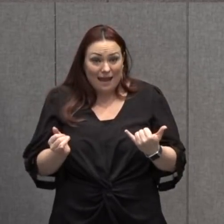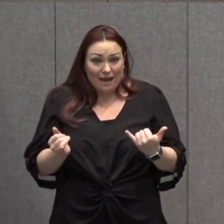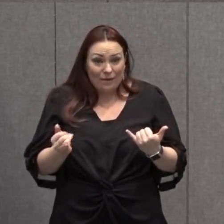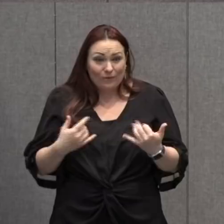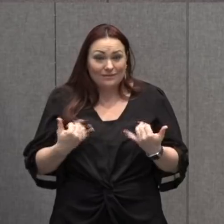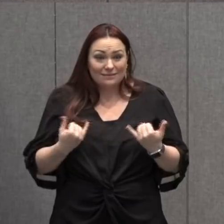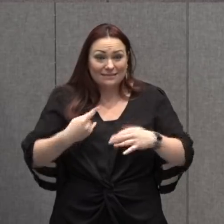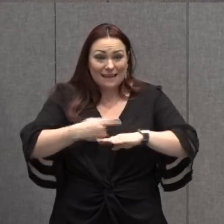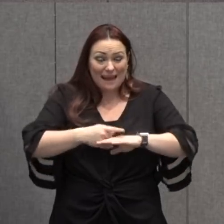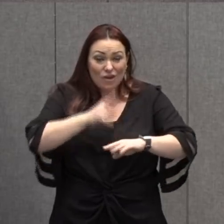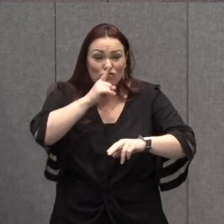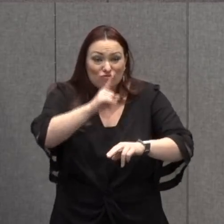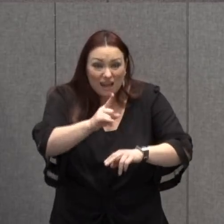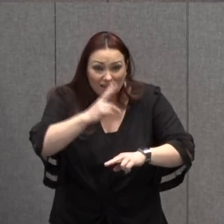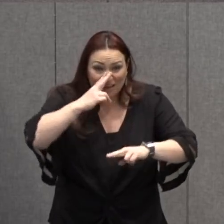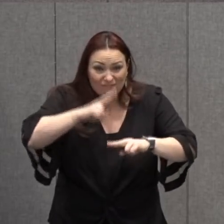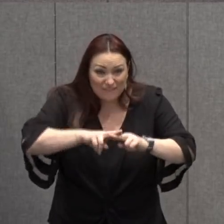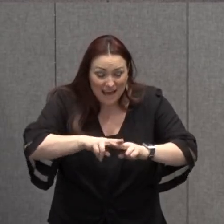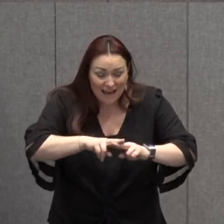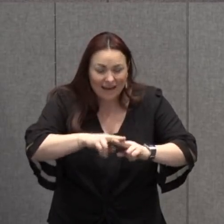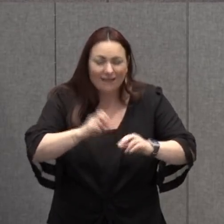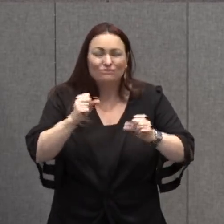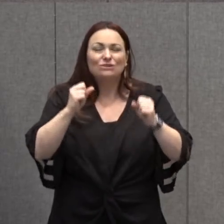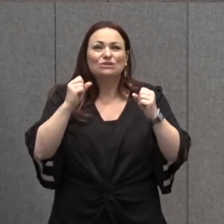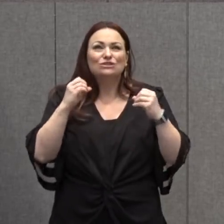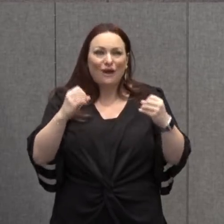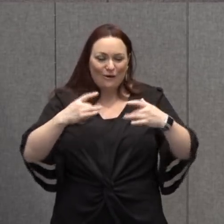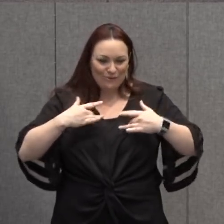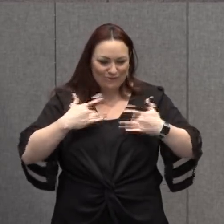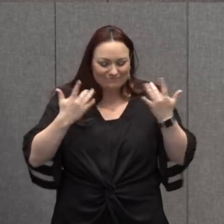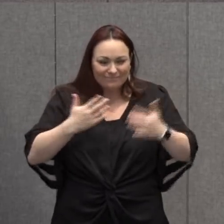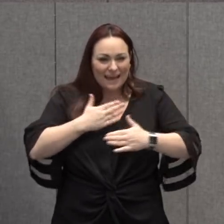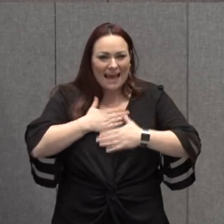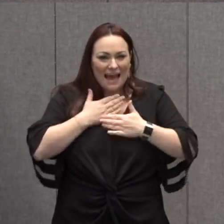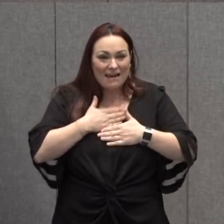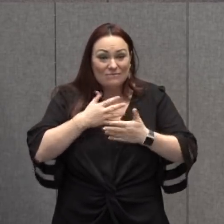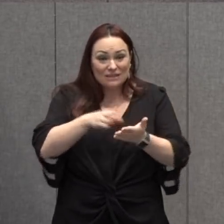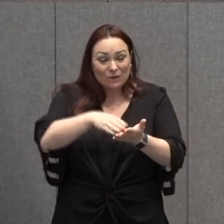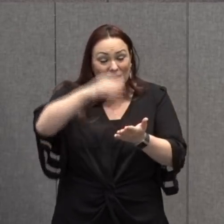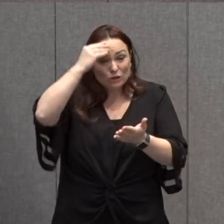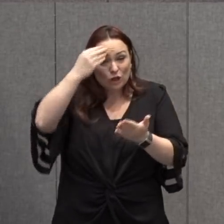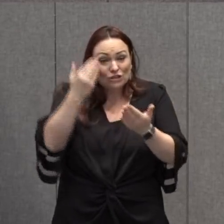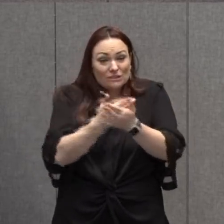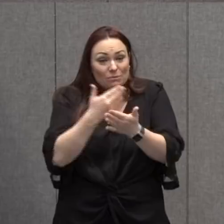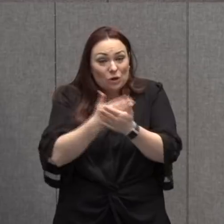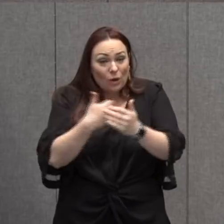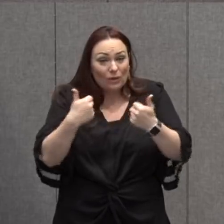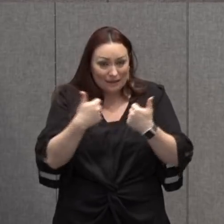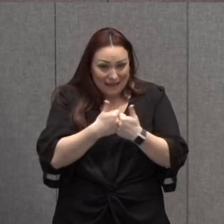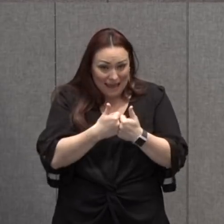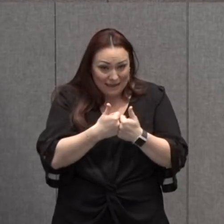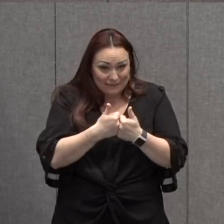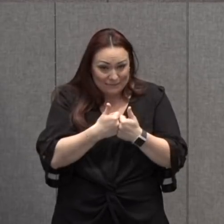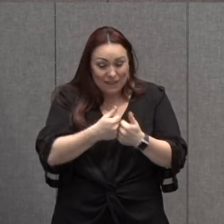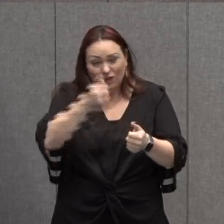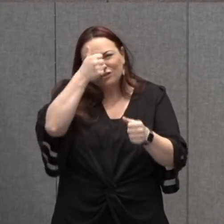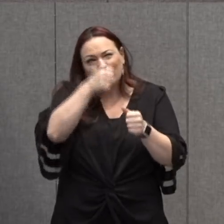and I am so happy, because I get to learn some new games. And if you remember from a couple weeks back